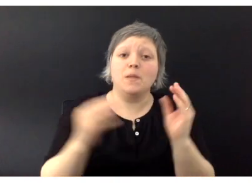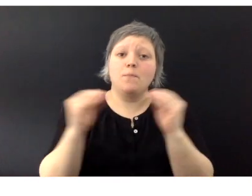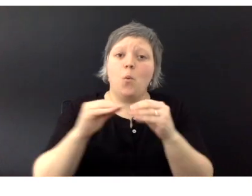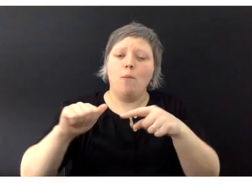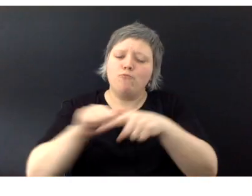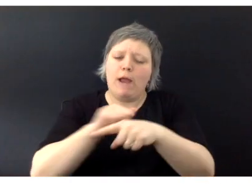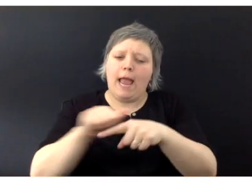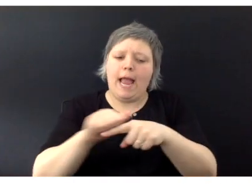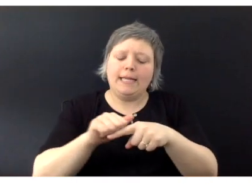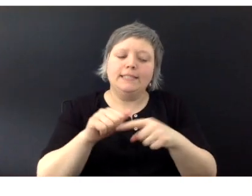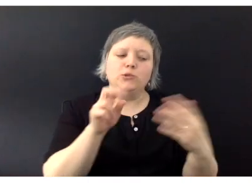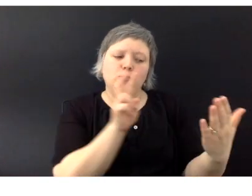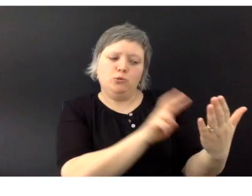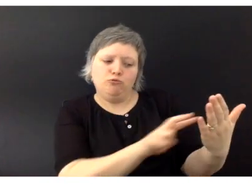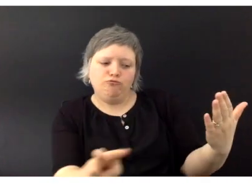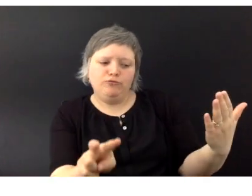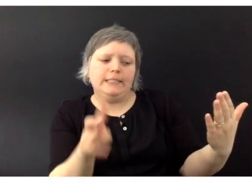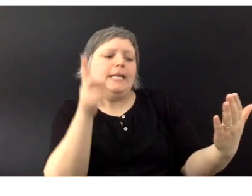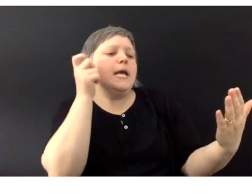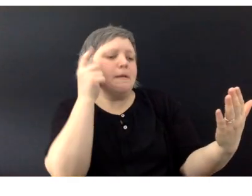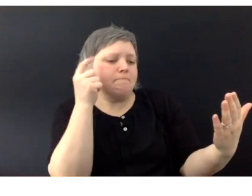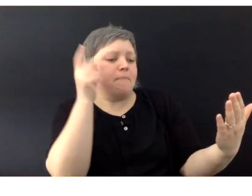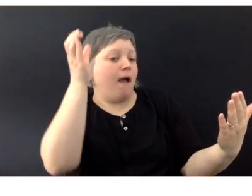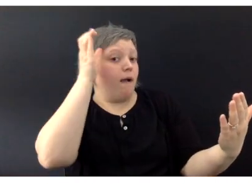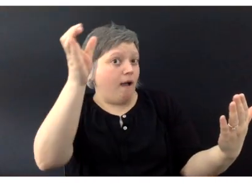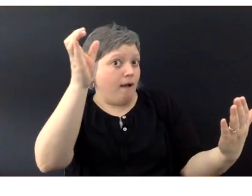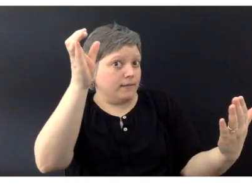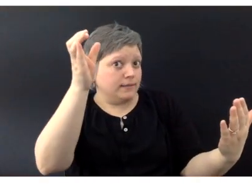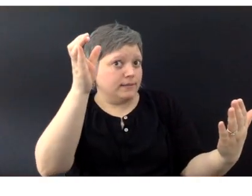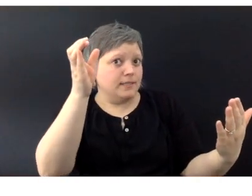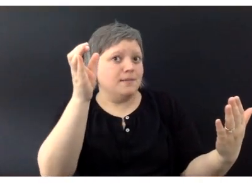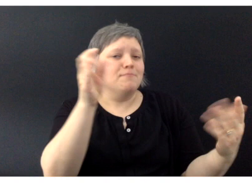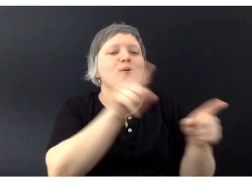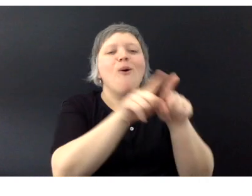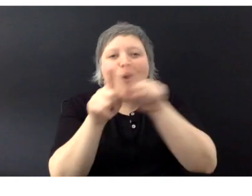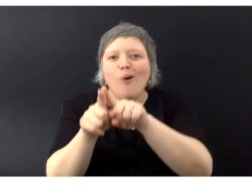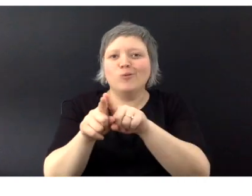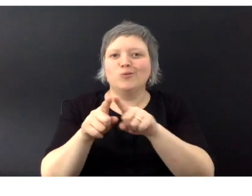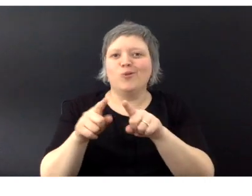do that as much as you can. That way they are getting the concepts that are on the page